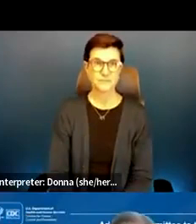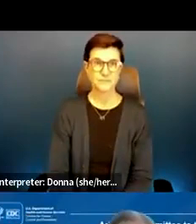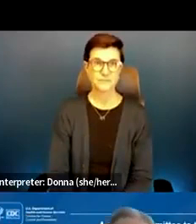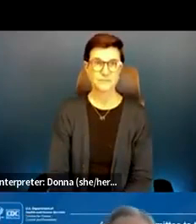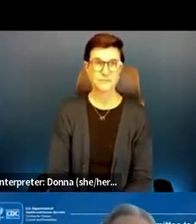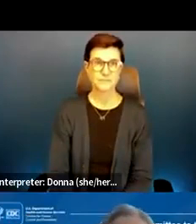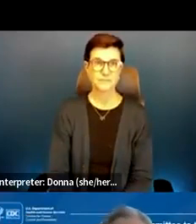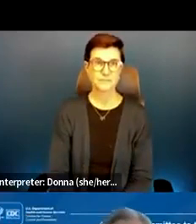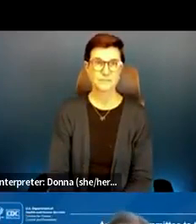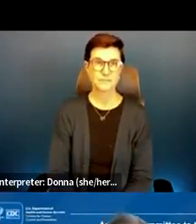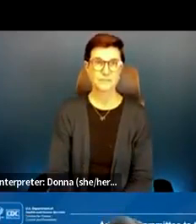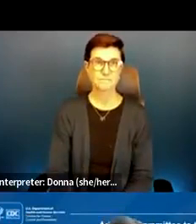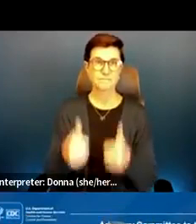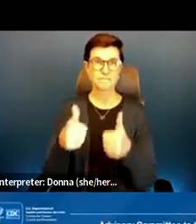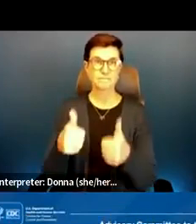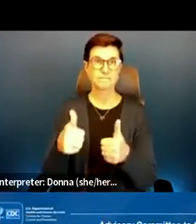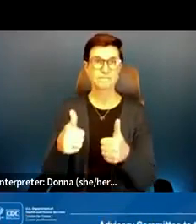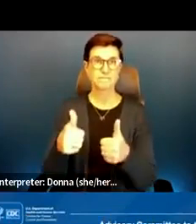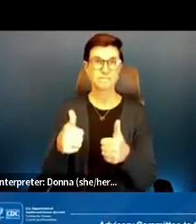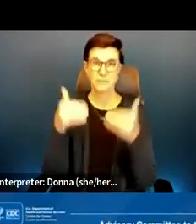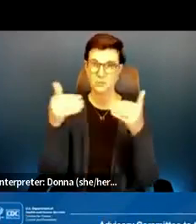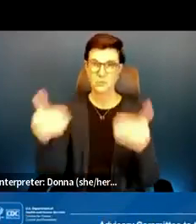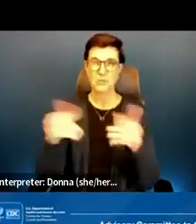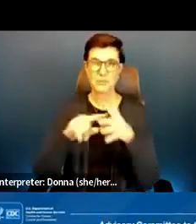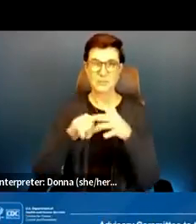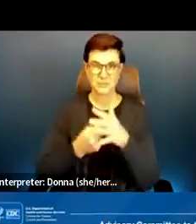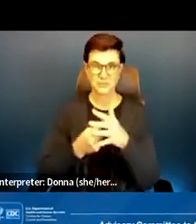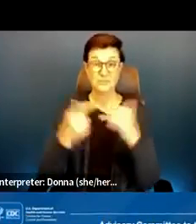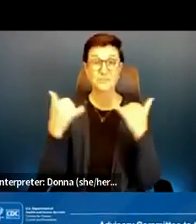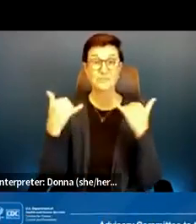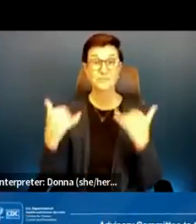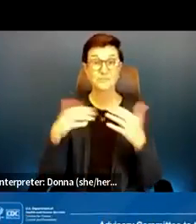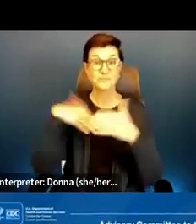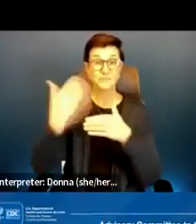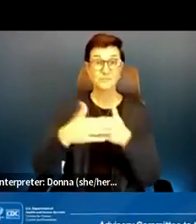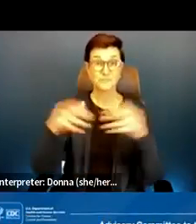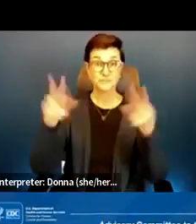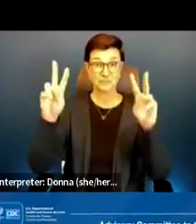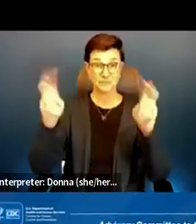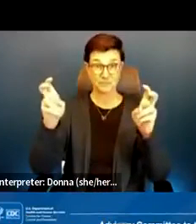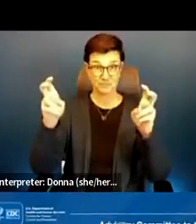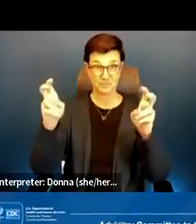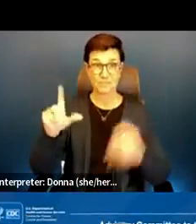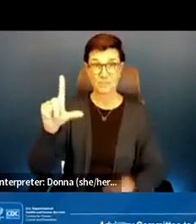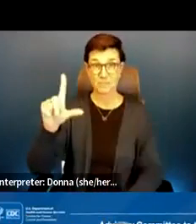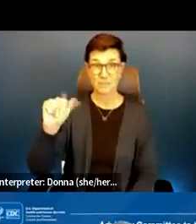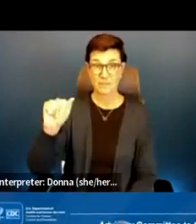Good, thank you. So we'll go ahead and get started. And we're going to now move into the laboratory work group report,